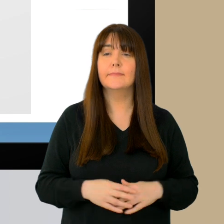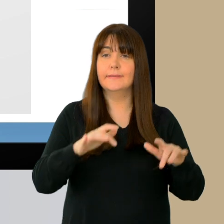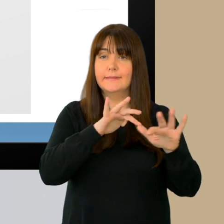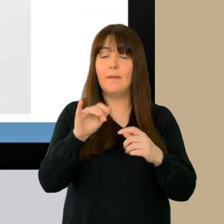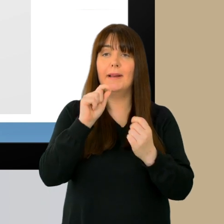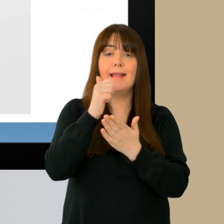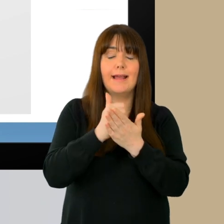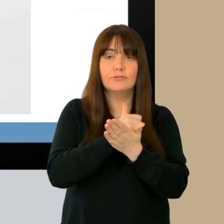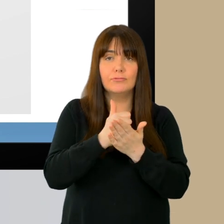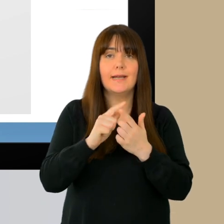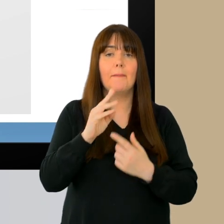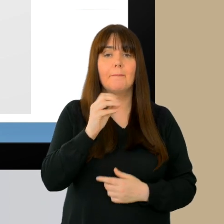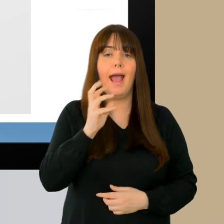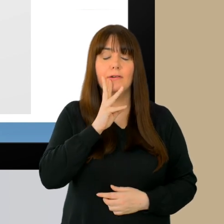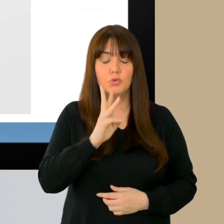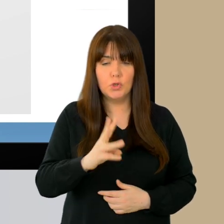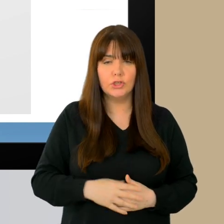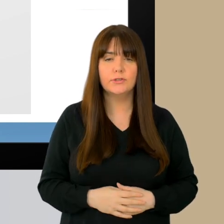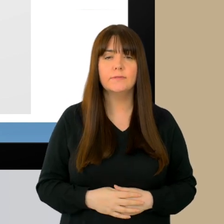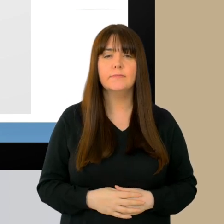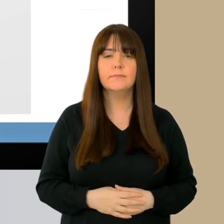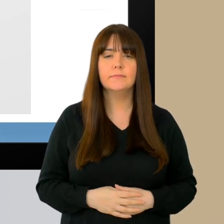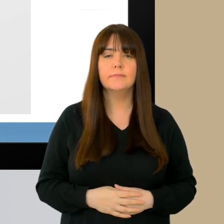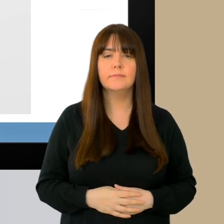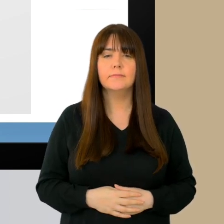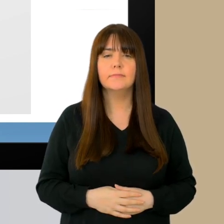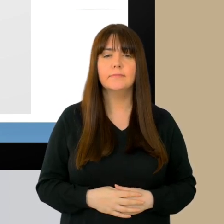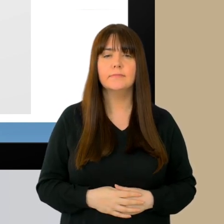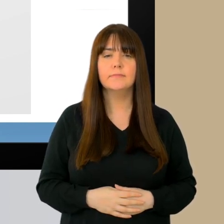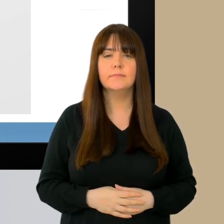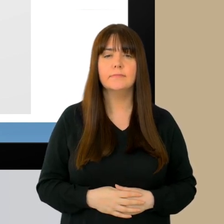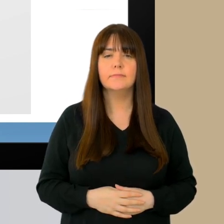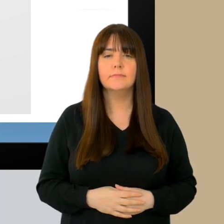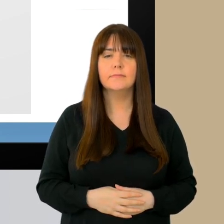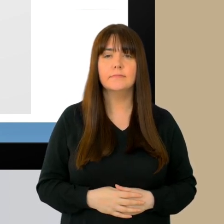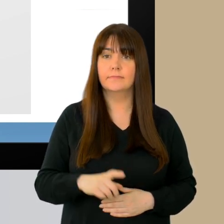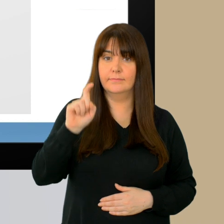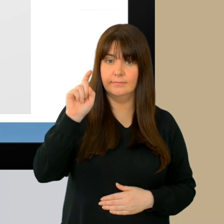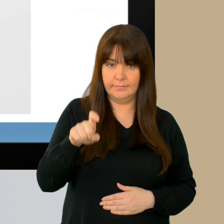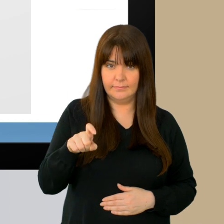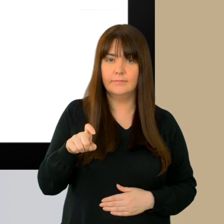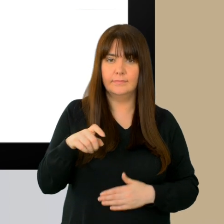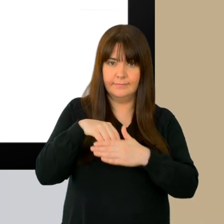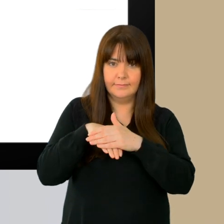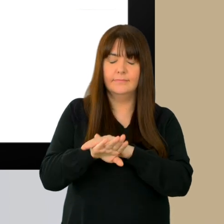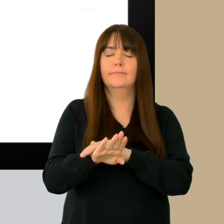Enter your email address and your password